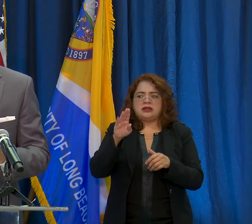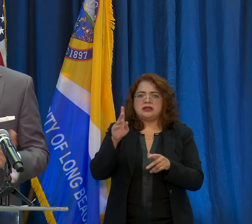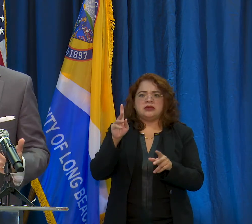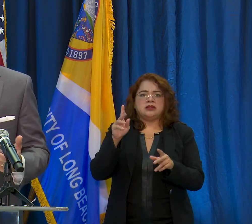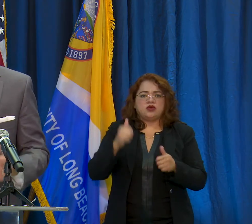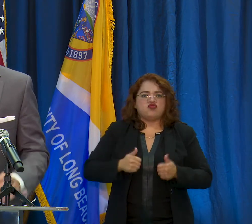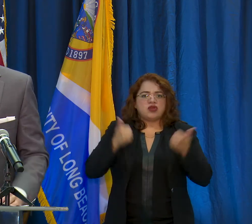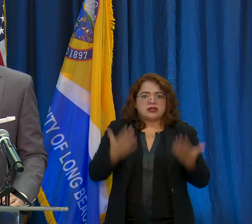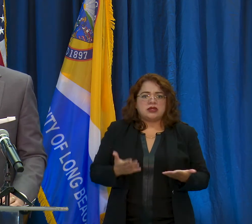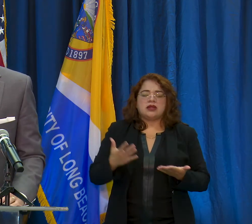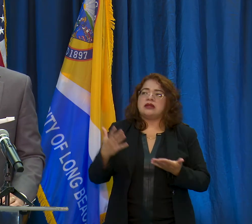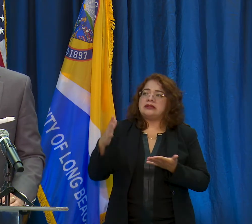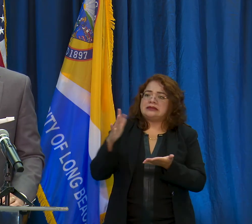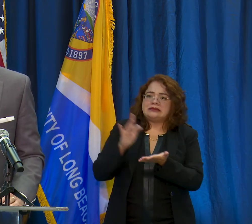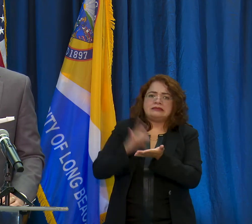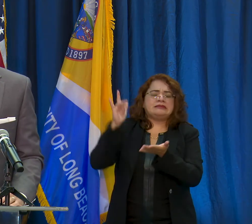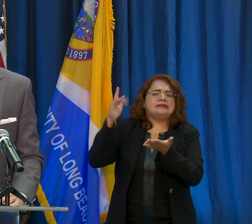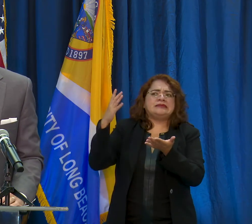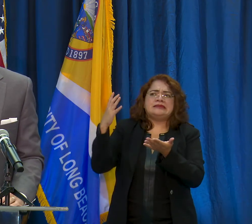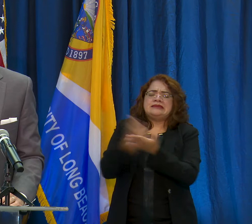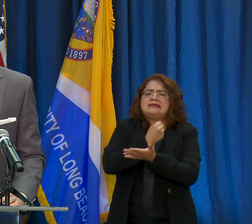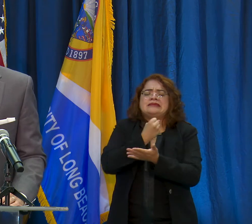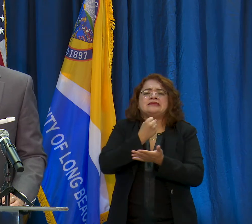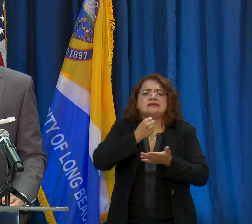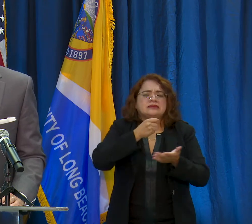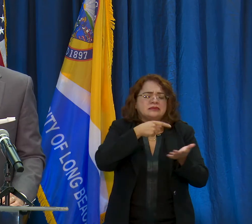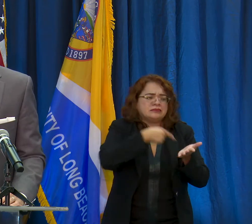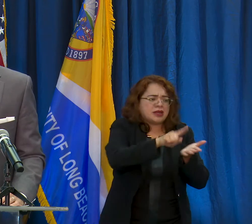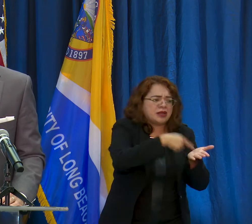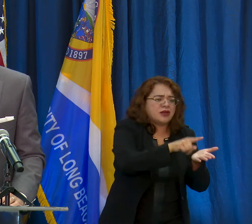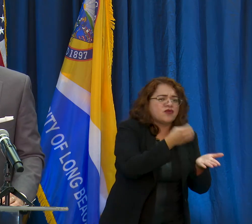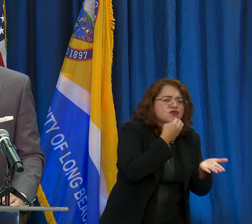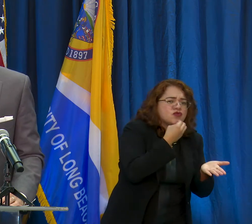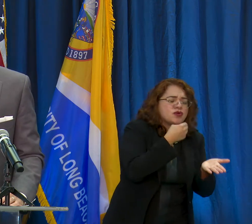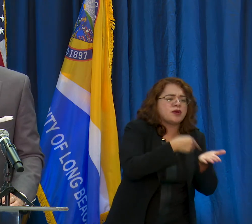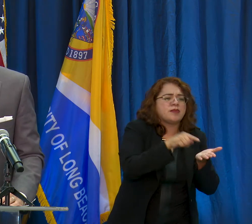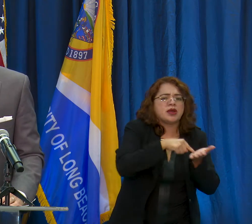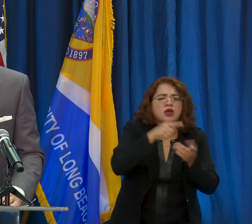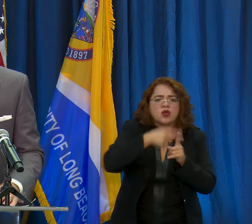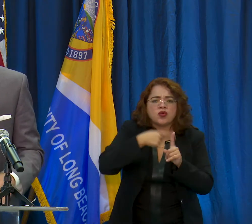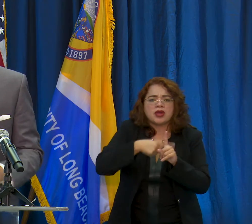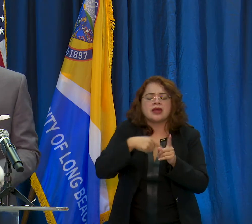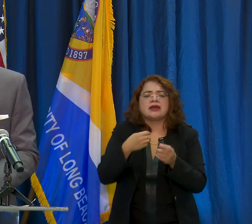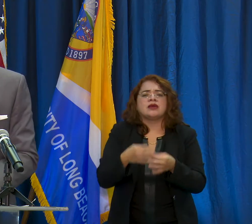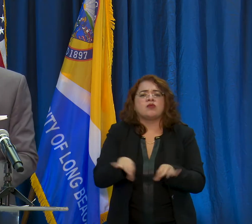and rent, it pays for food and other important essential services, will no